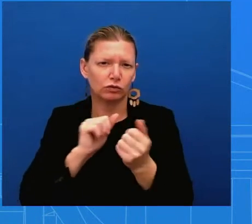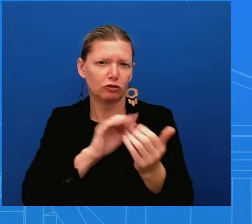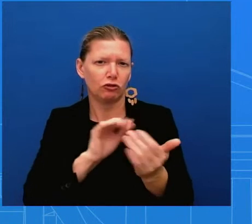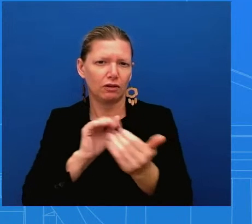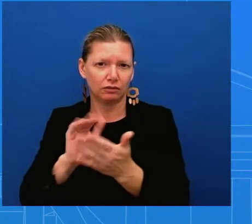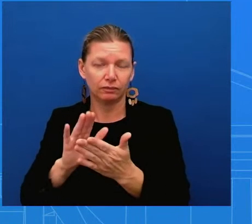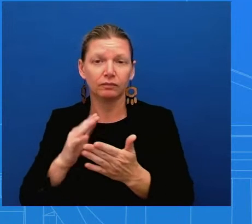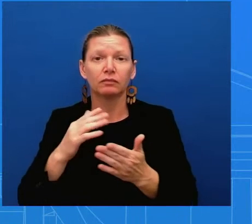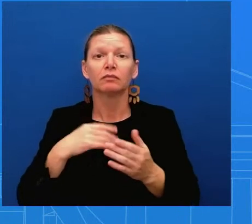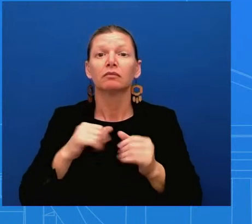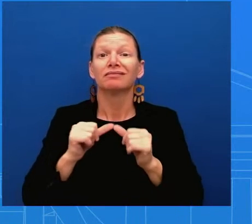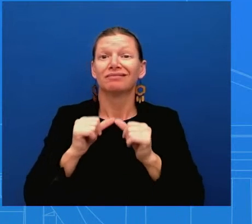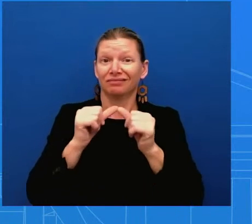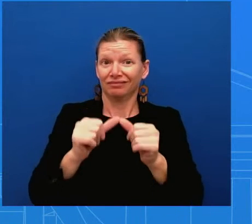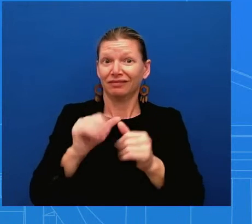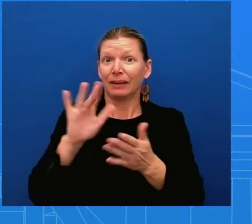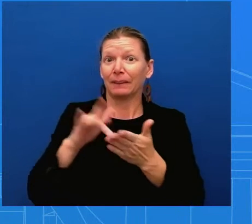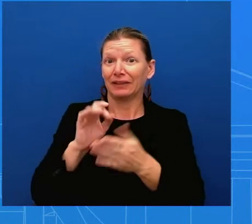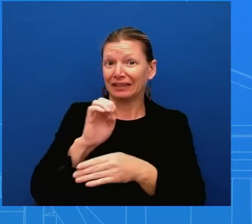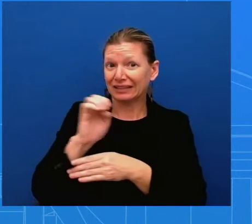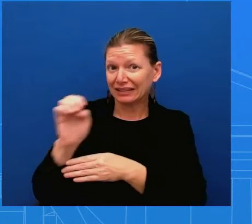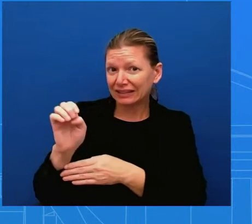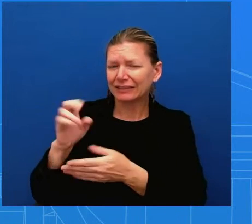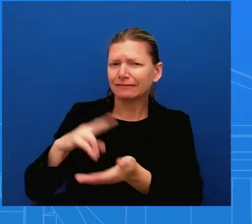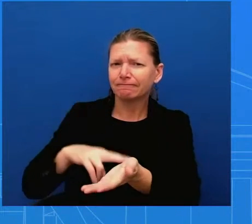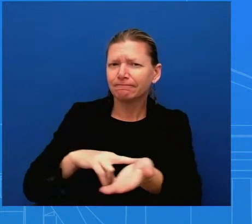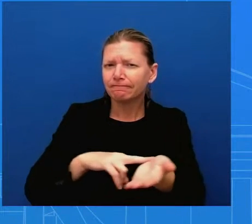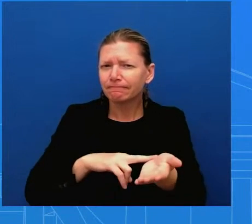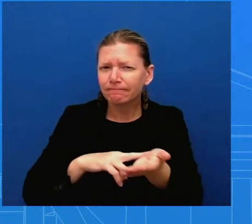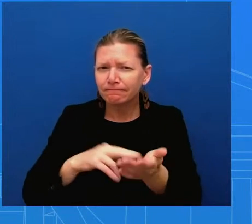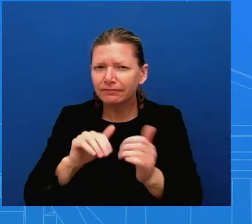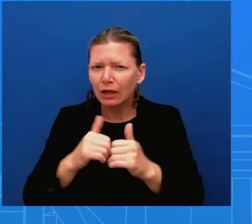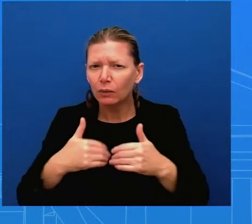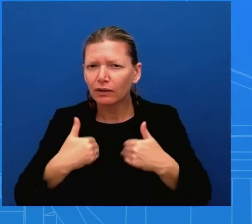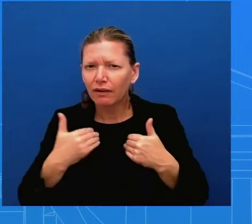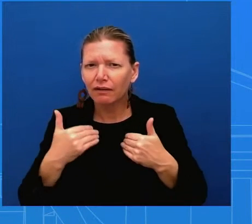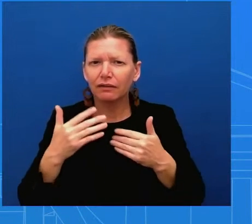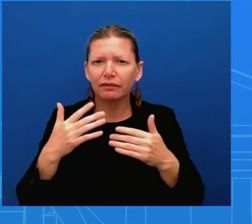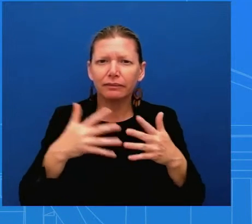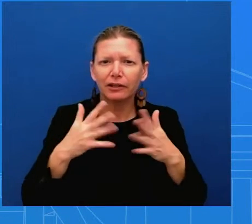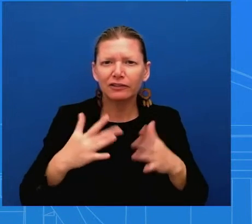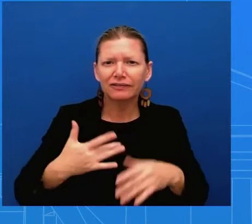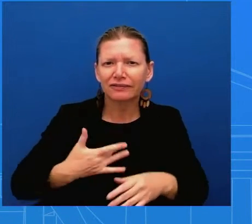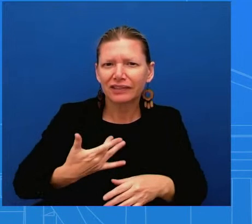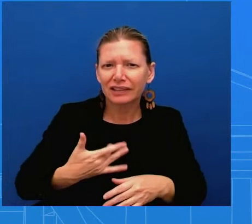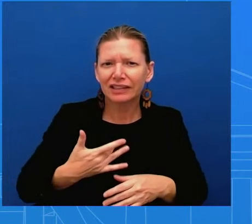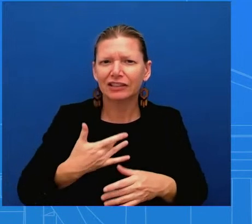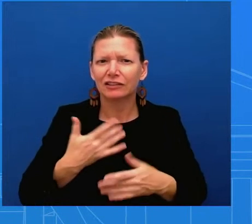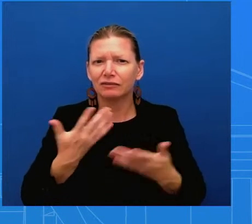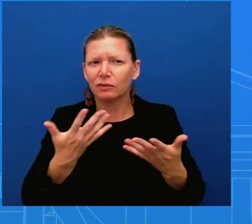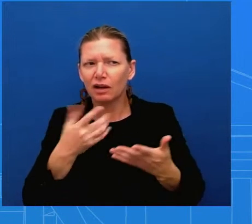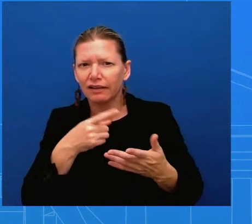and we understand how painful it is -- this moment is for them. That's why we've been working so hard to try to get a deal to --